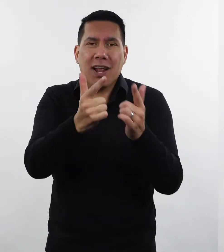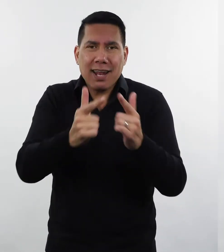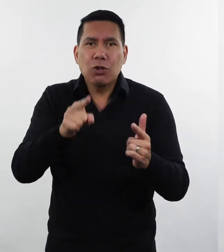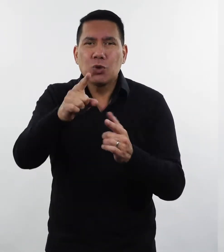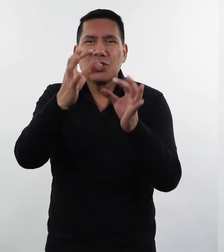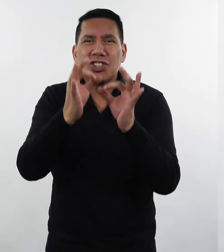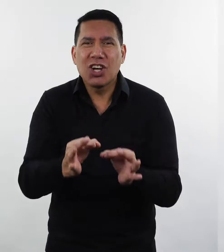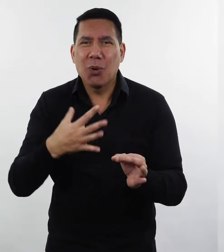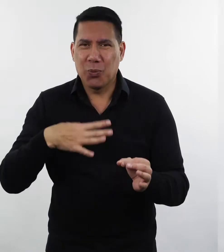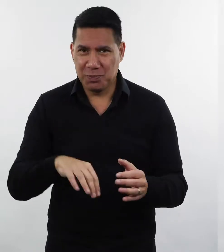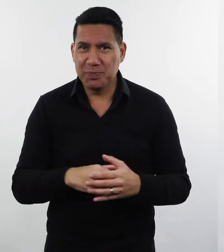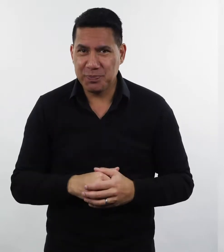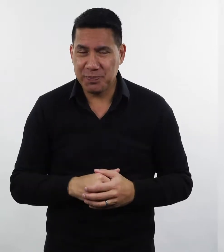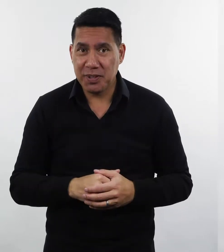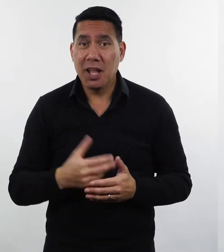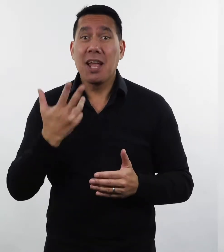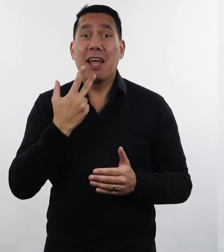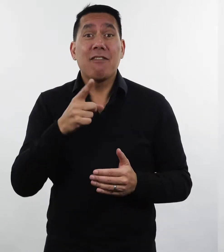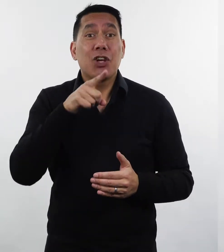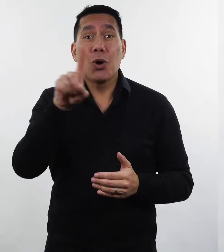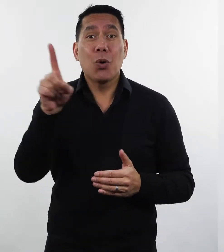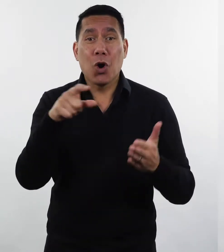If you do not have good understanding of written and spoken English,